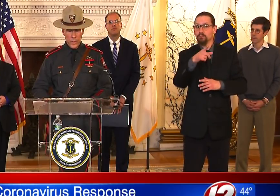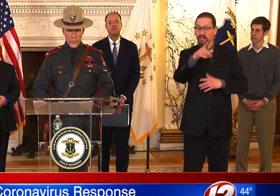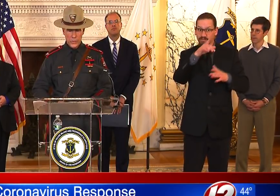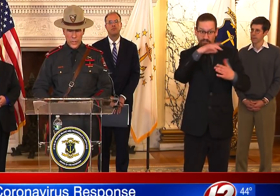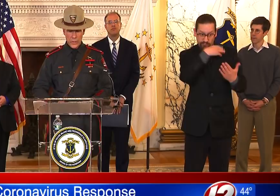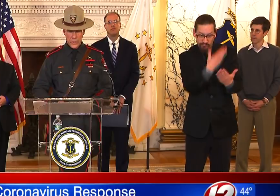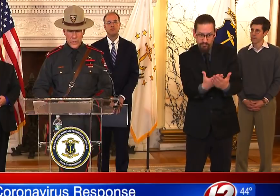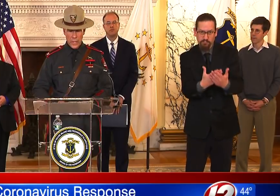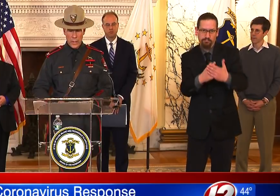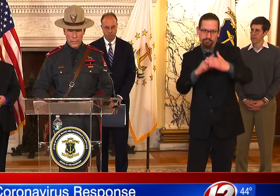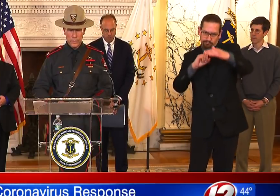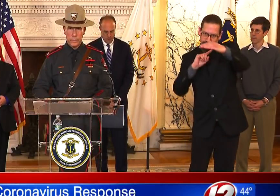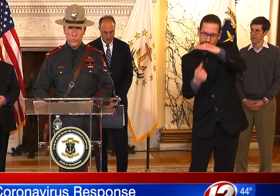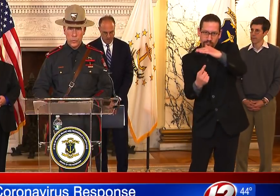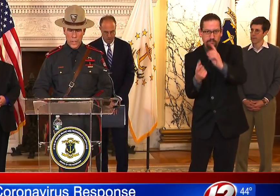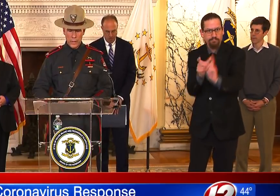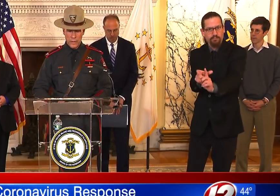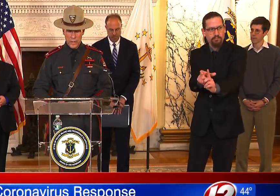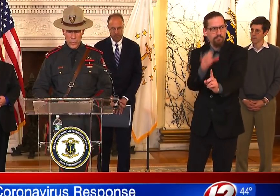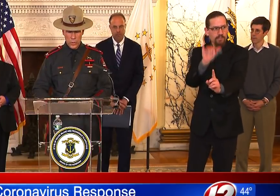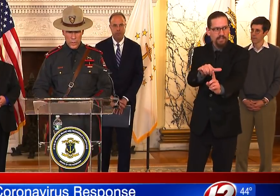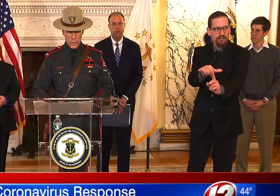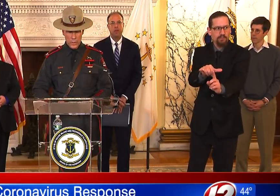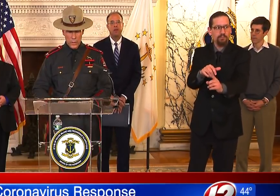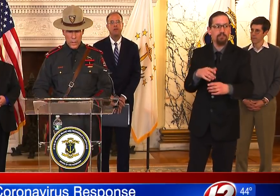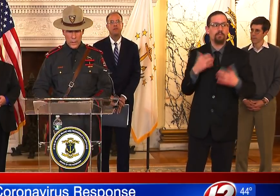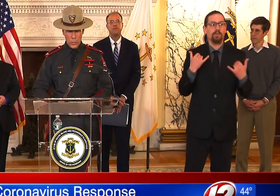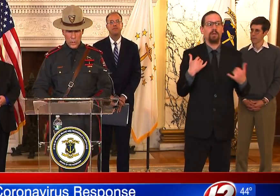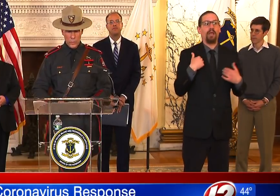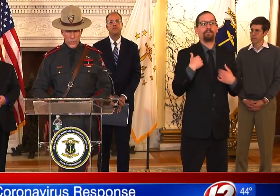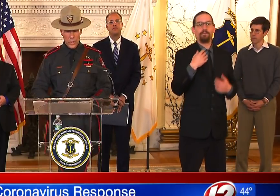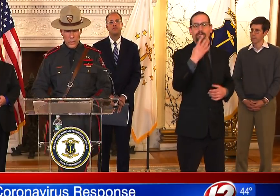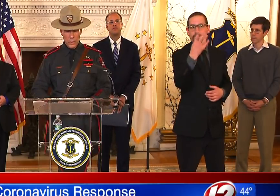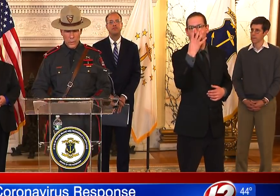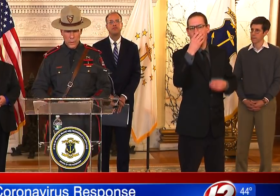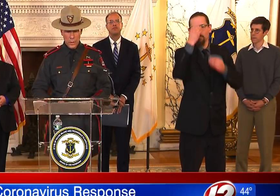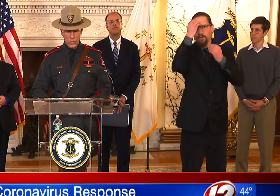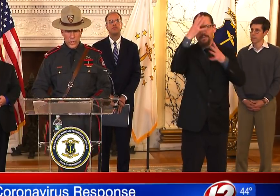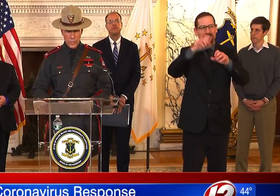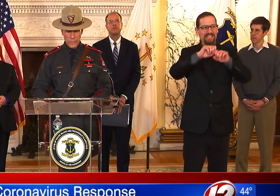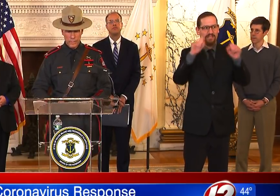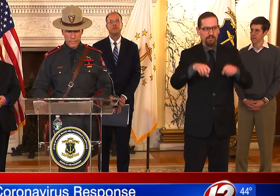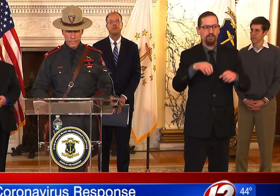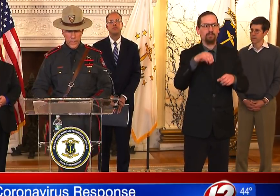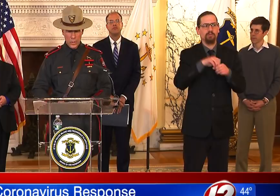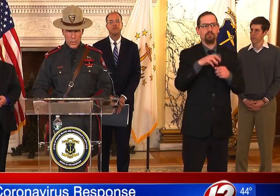SELF-QUARANTINE. TODAY, WE WILL